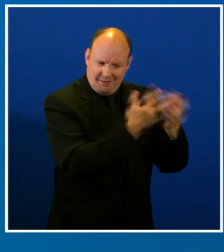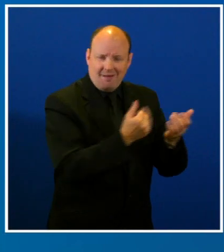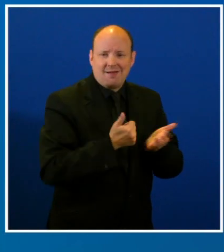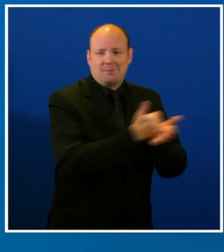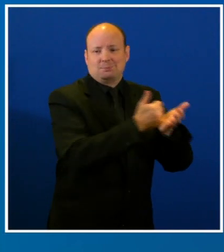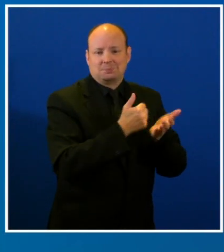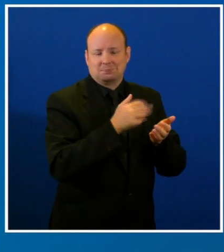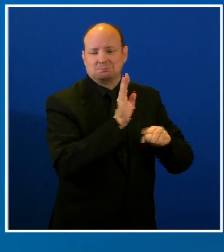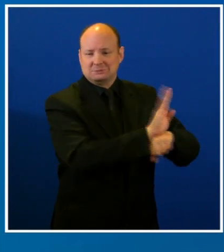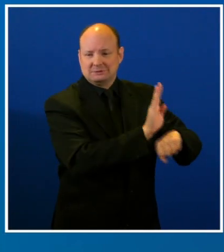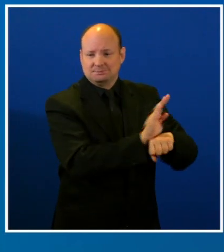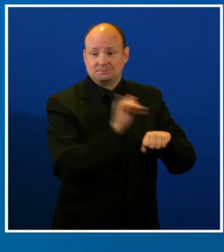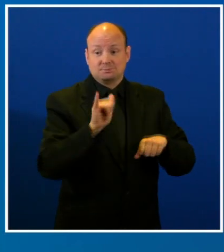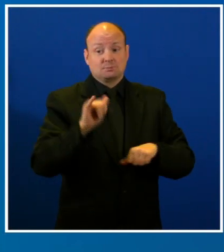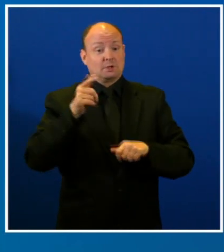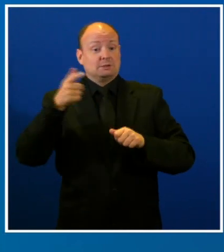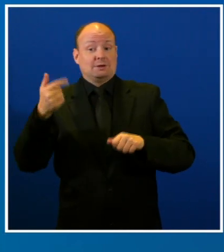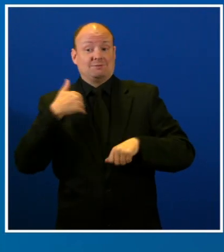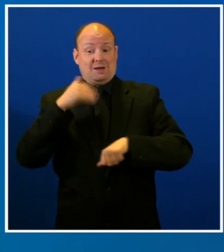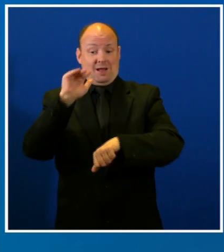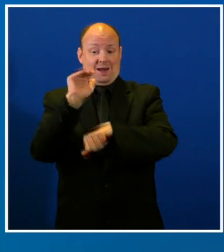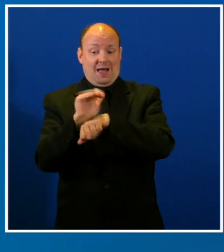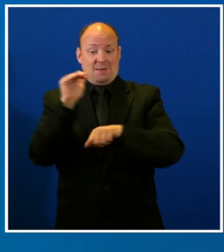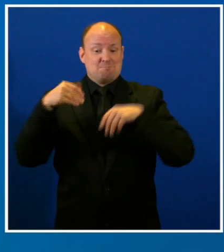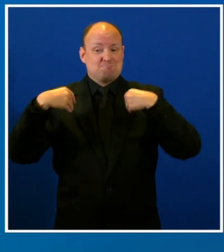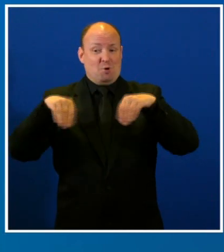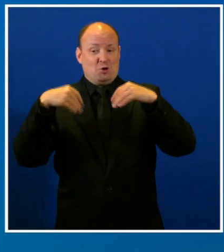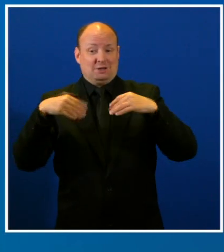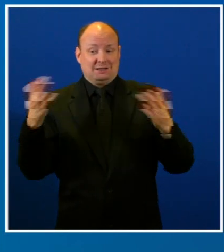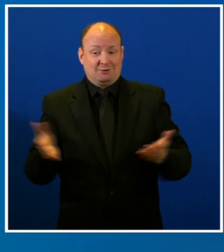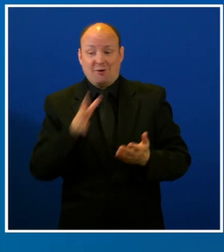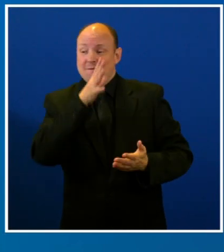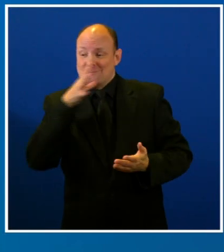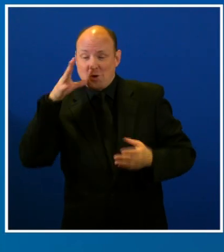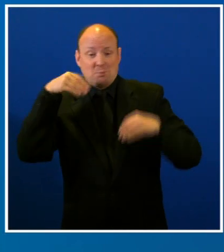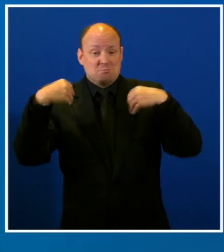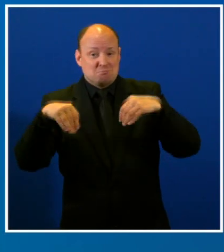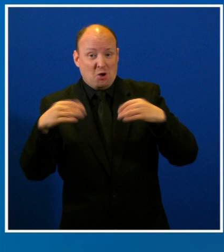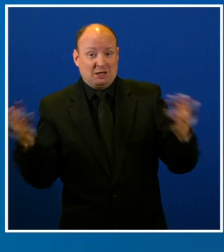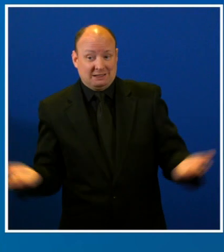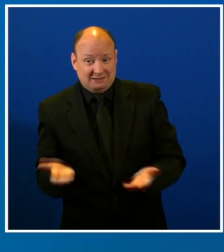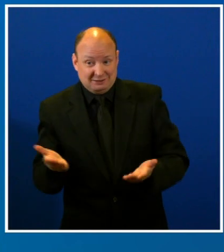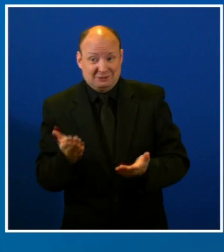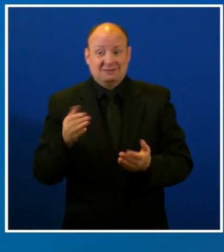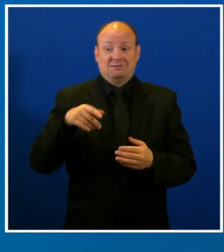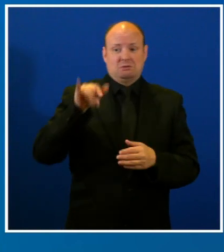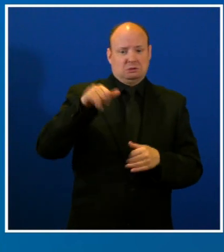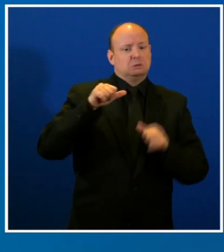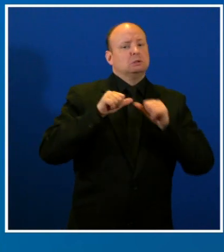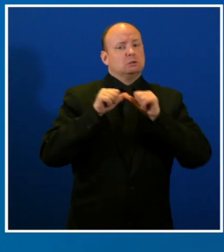Vancouver or the Vancouver Farmers Market. They're open much later this year. Remember that many people who